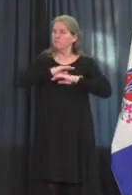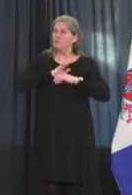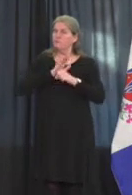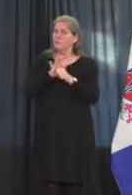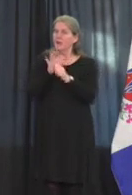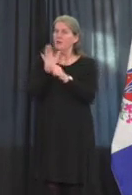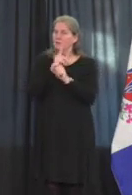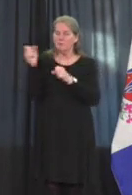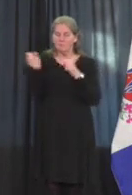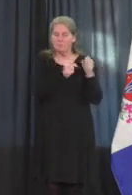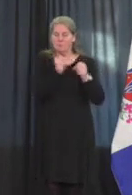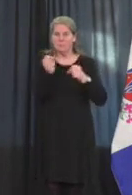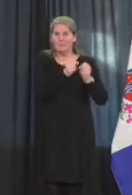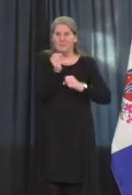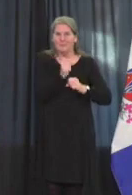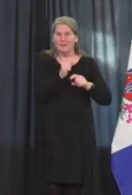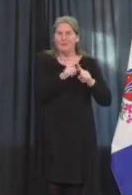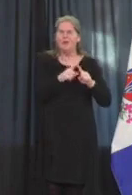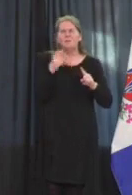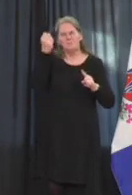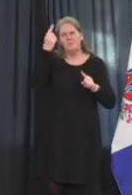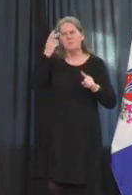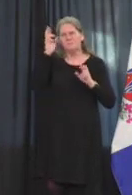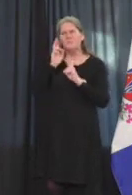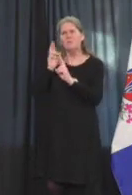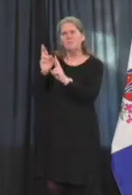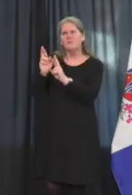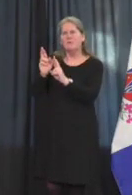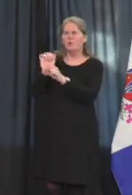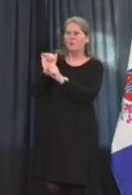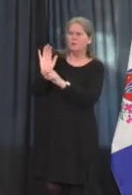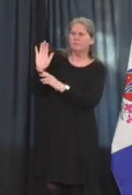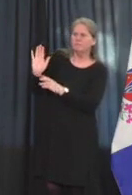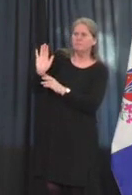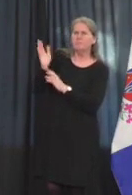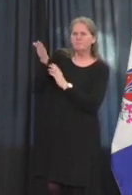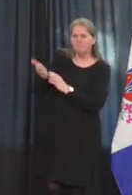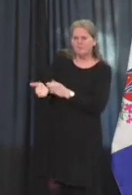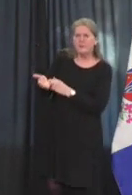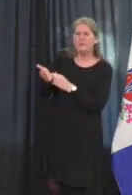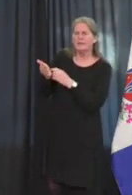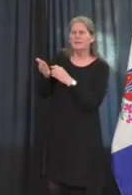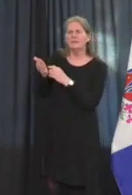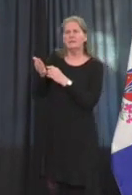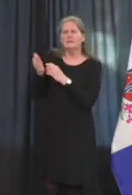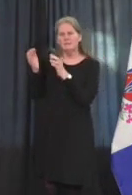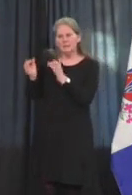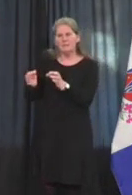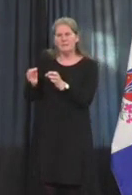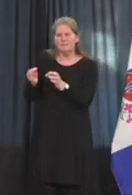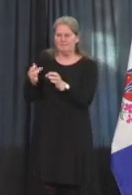AND BUT WE WILL ALWAYS RESPECT WORKERS WHO WANT TO MAKE SURE THAT THEY THEMSELVES FEEL SAFE